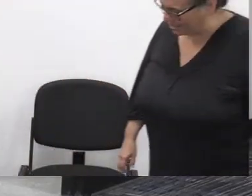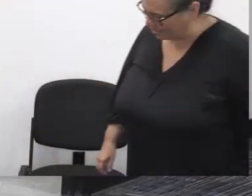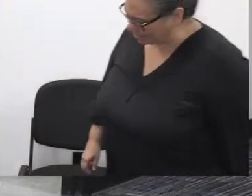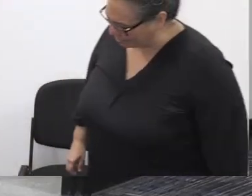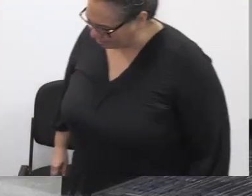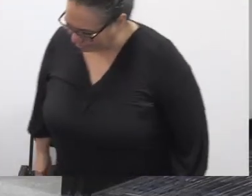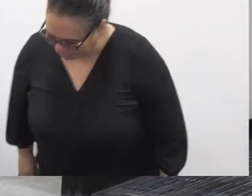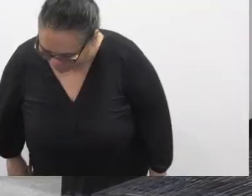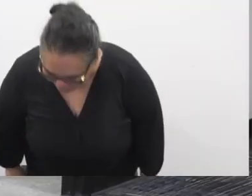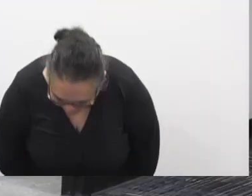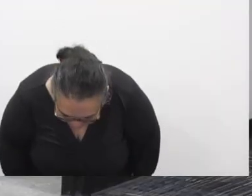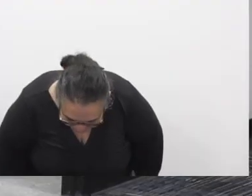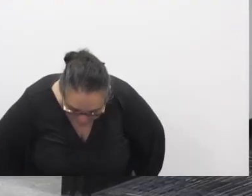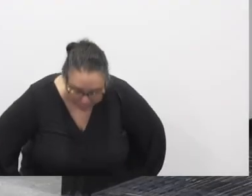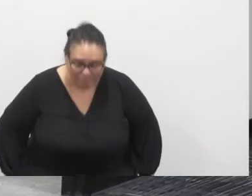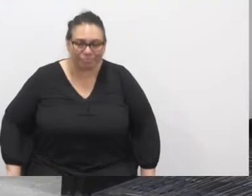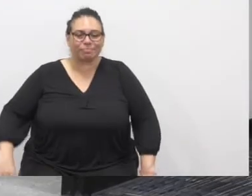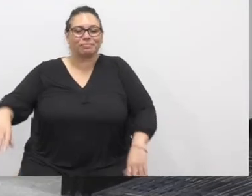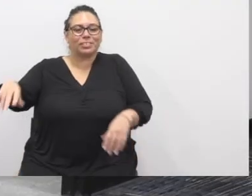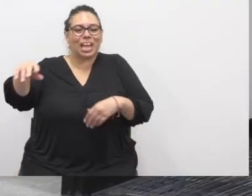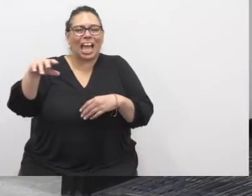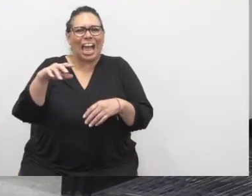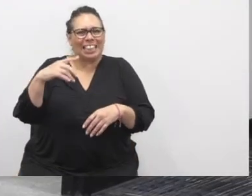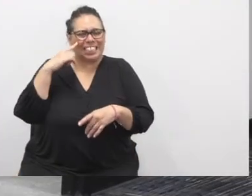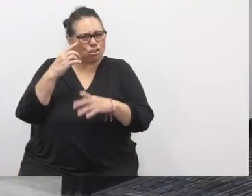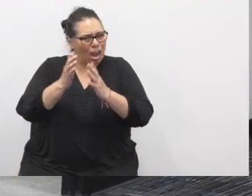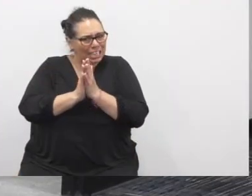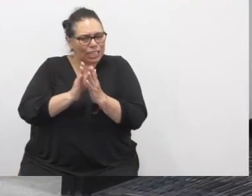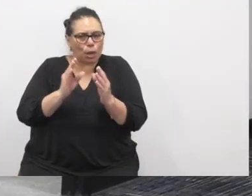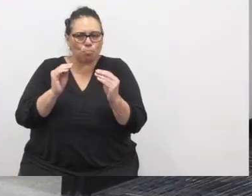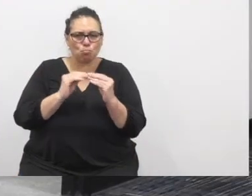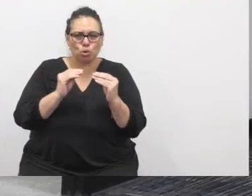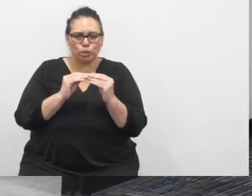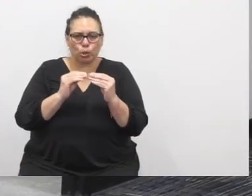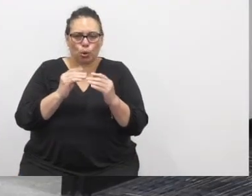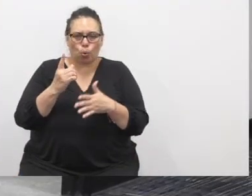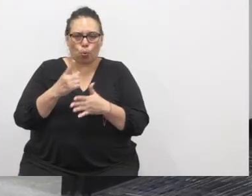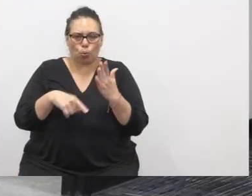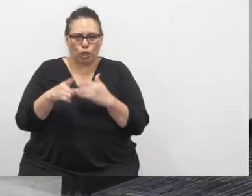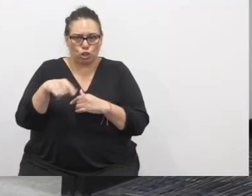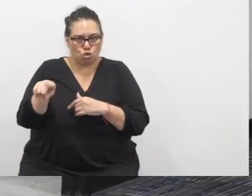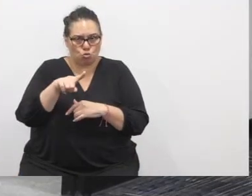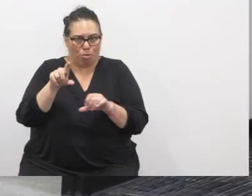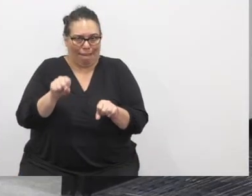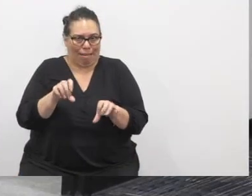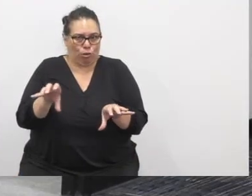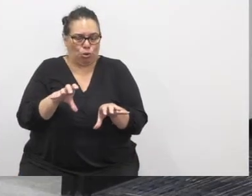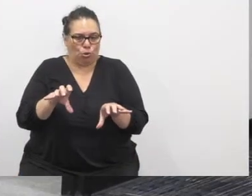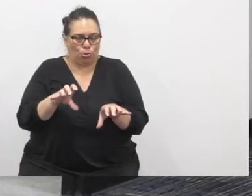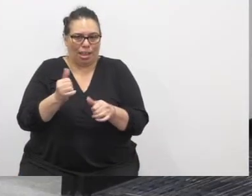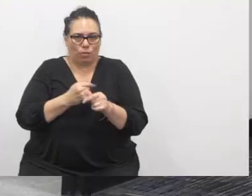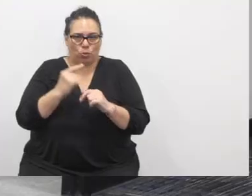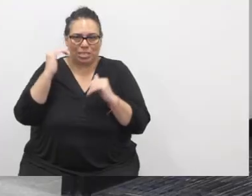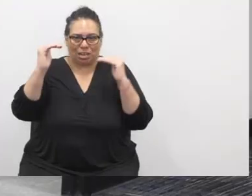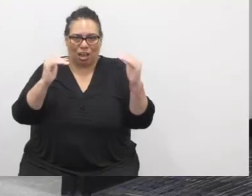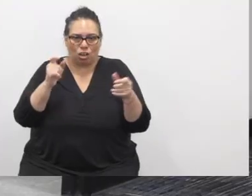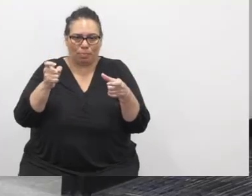I have one thing if you're asking more so what you can do. I think everybody, as adults, as administrators, everything, teachers,